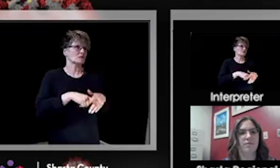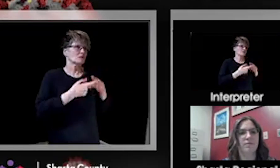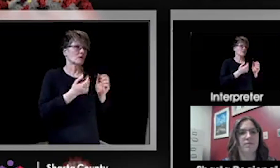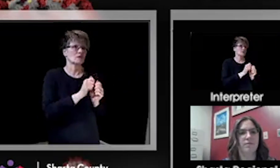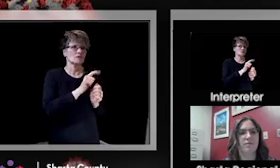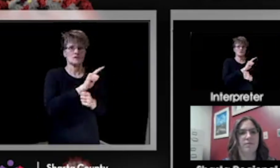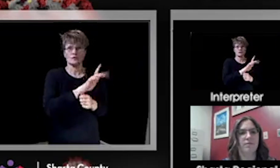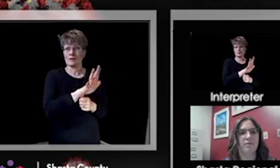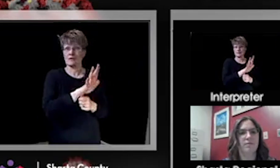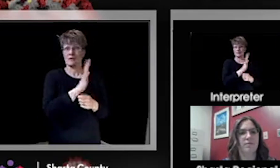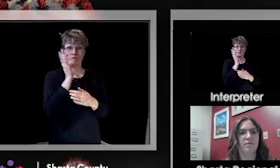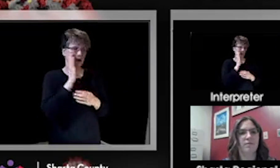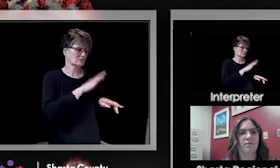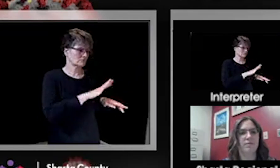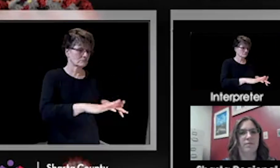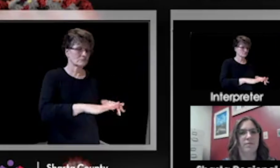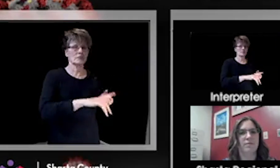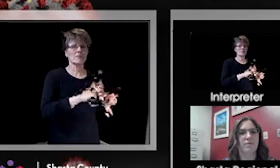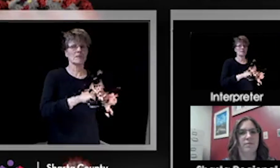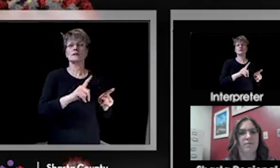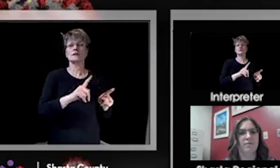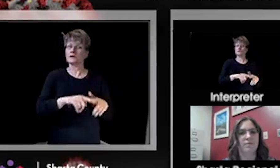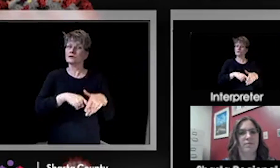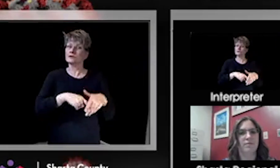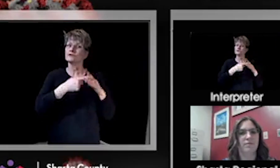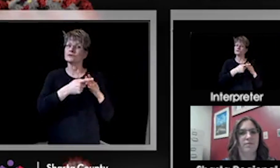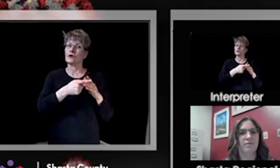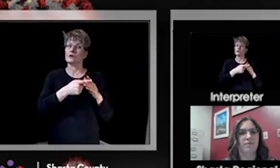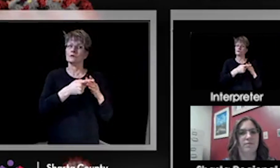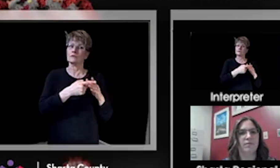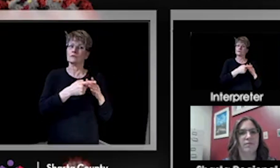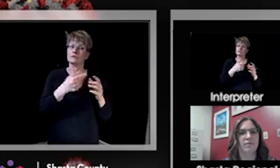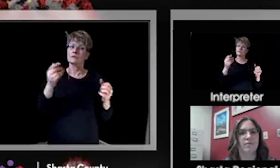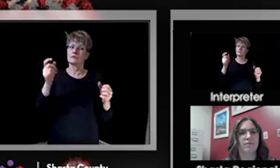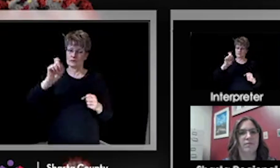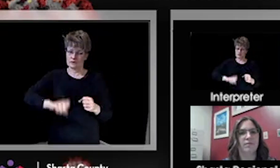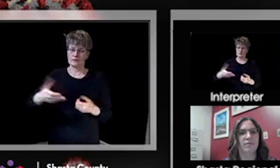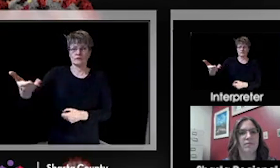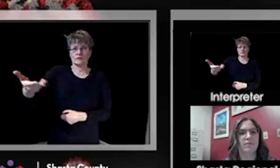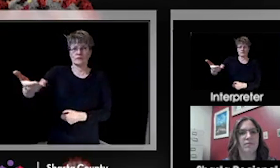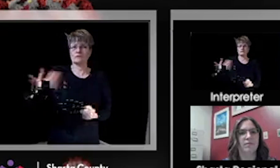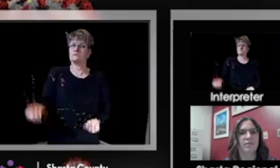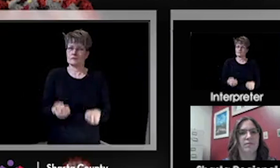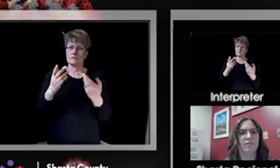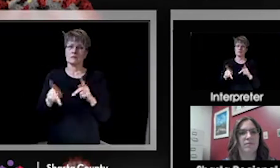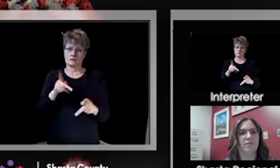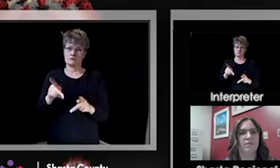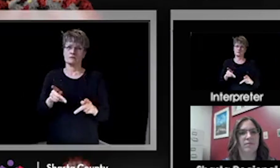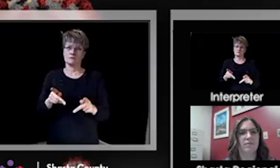number of employees, but it is a significant number of people and efforts are underway